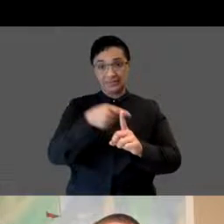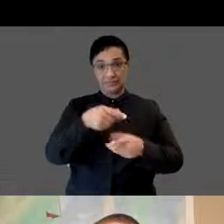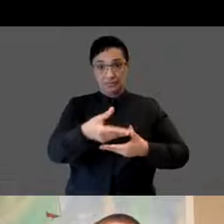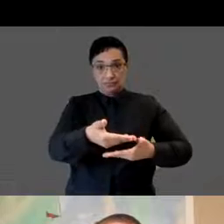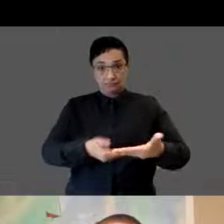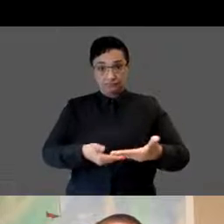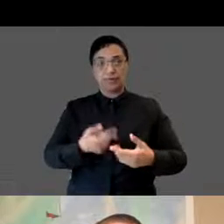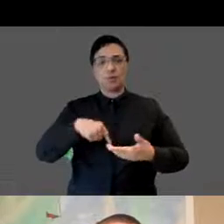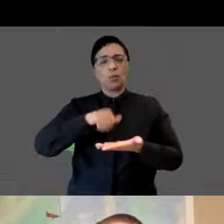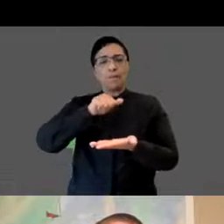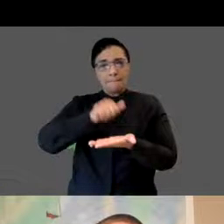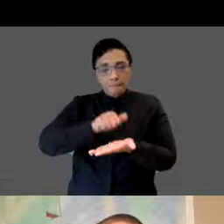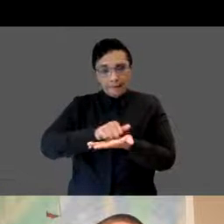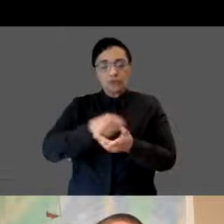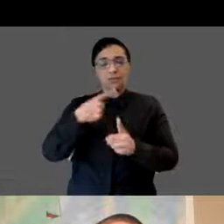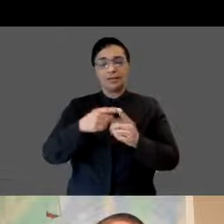shared an online survey.